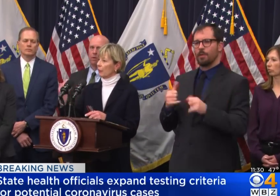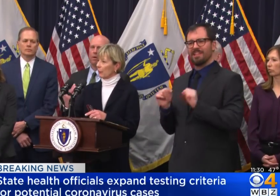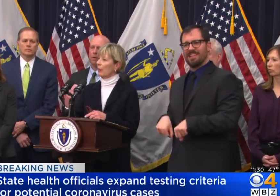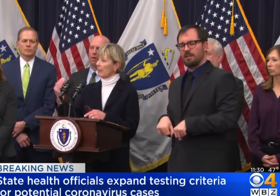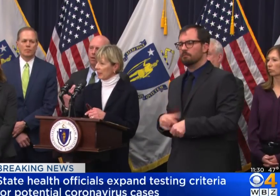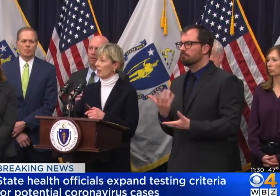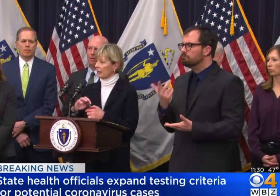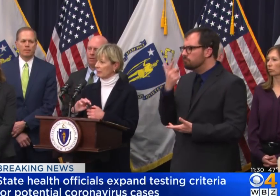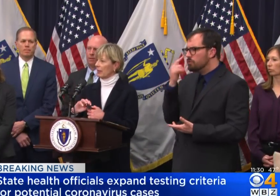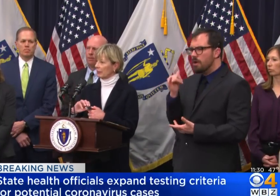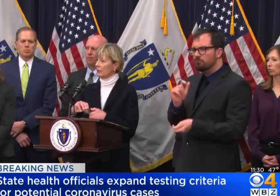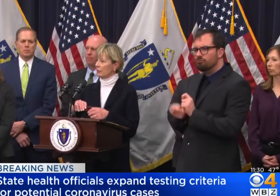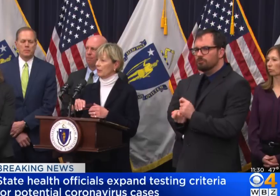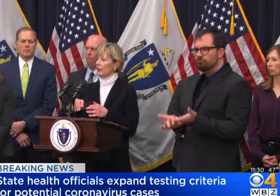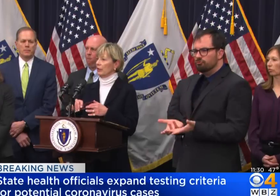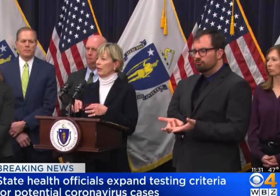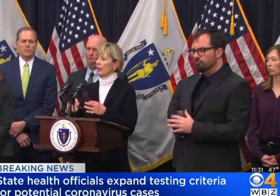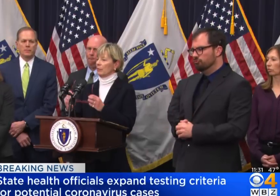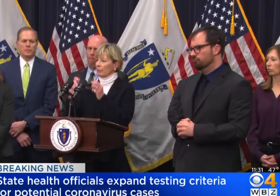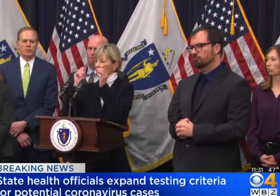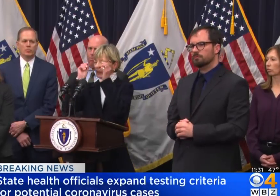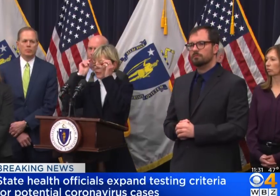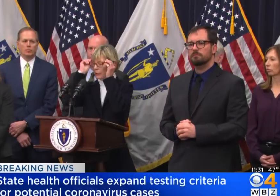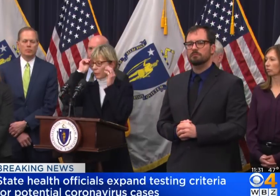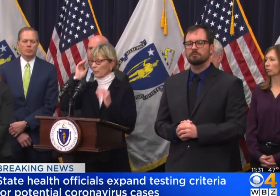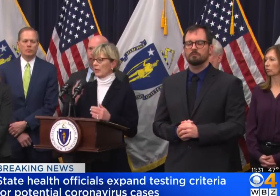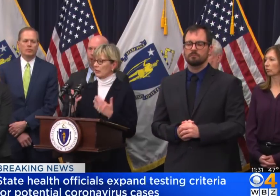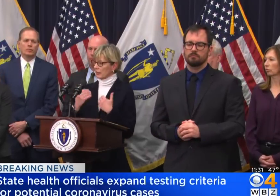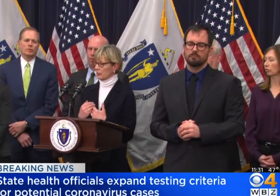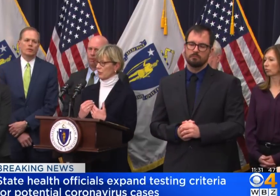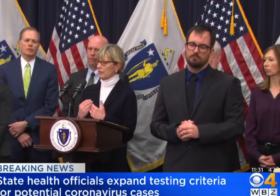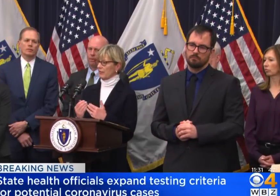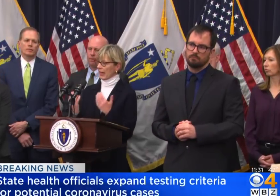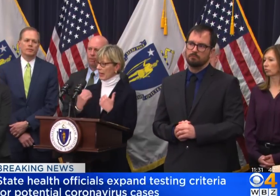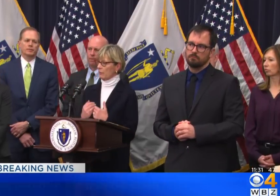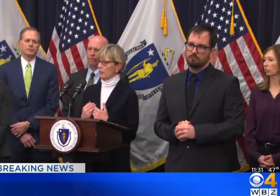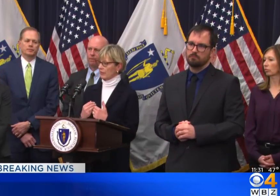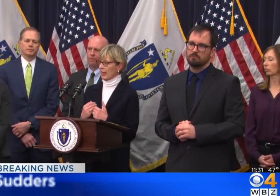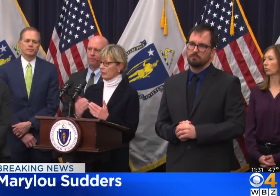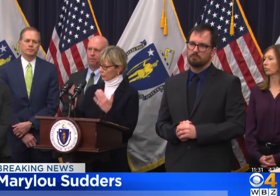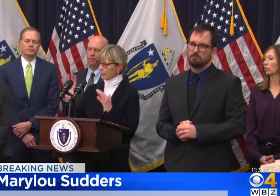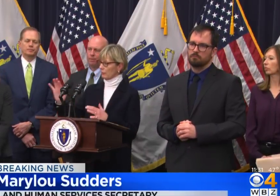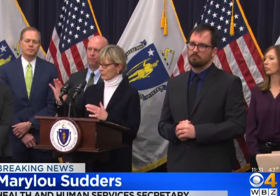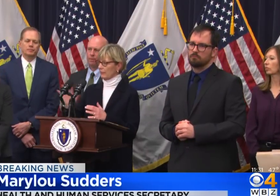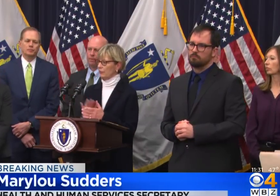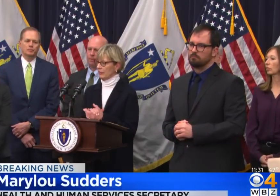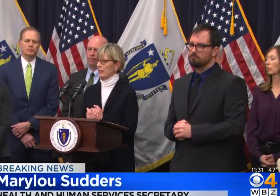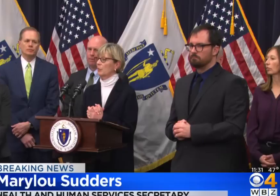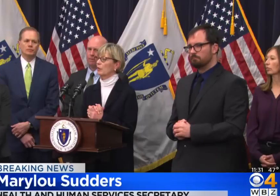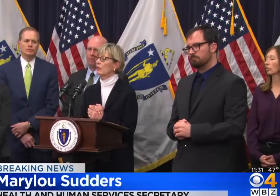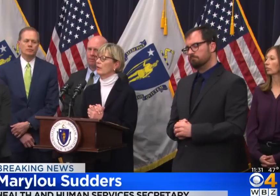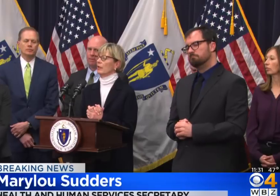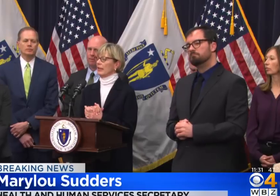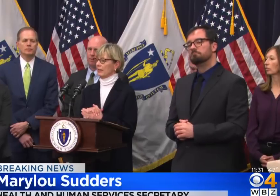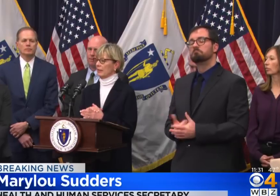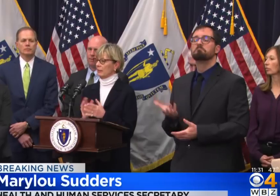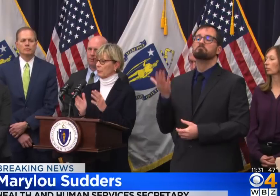CAN YOU GIVE US AN EXAMPLE OF WHO IS BEING TESTED NOW THAT WERE NOT TESTED -- YOU DON'T HAVE TO HAVE THE BACK AND FORTH WITH THE EPI LINE.